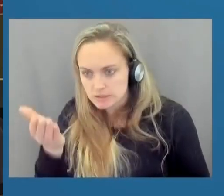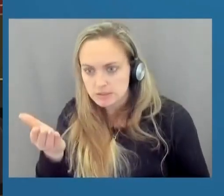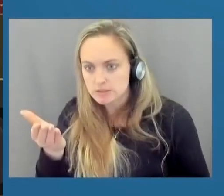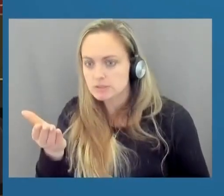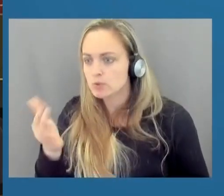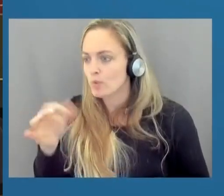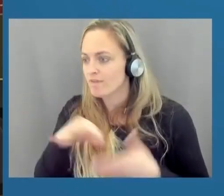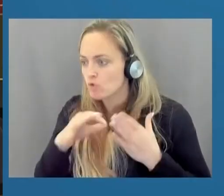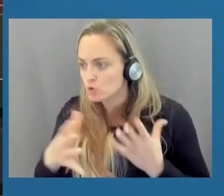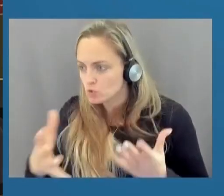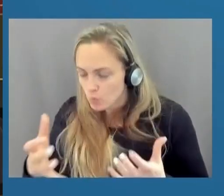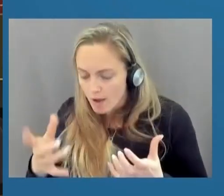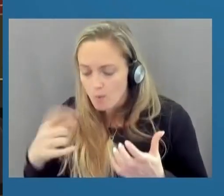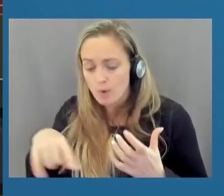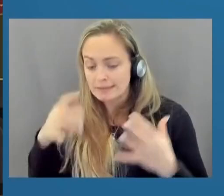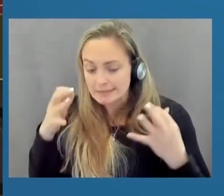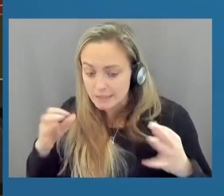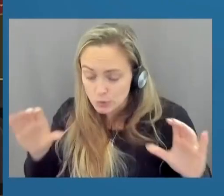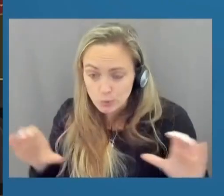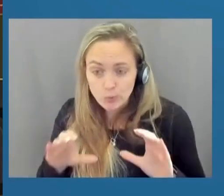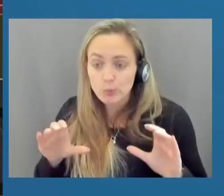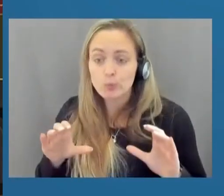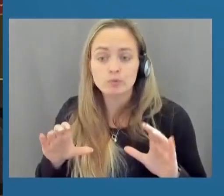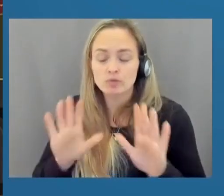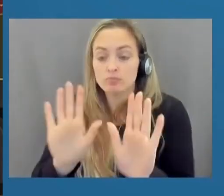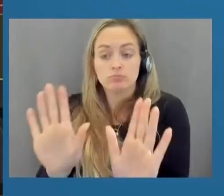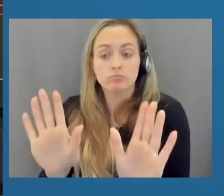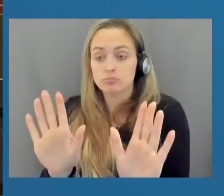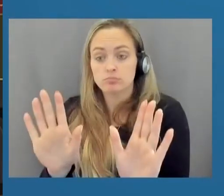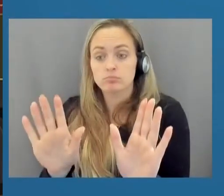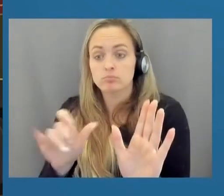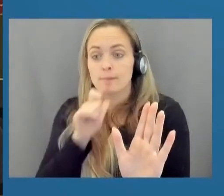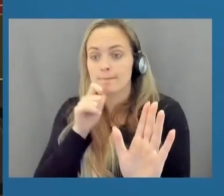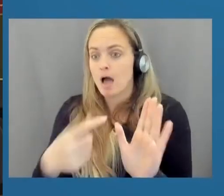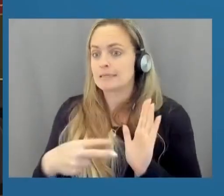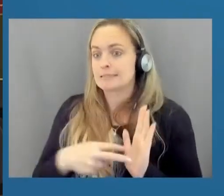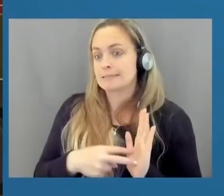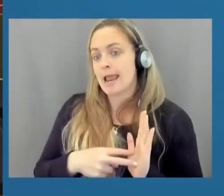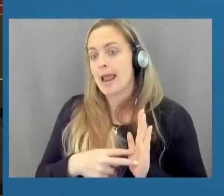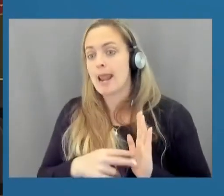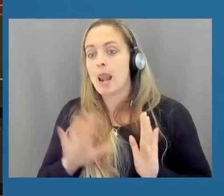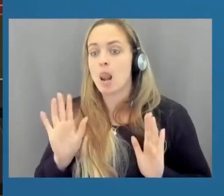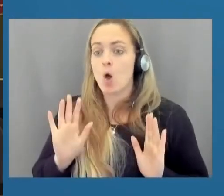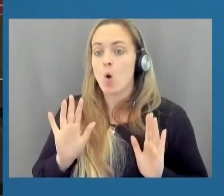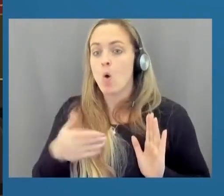what they'll decide to do with this, and, so I'm not gonna stand here and say, oh my God, he did something else.